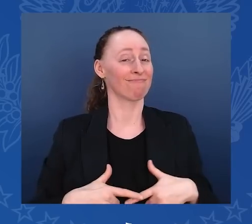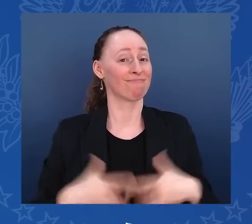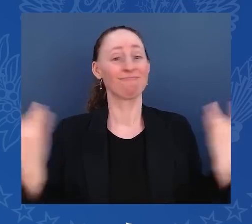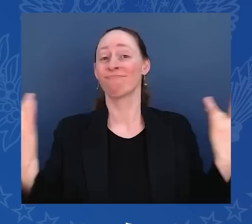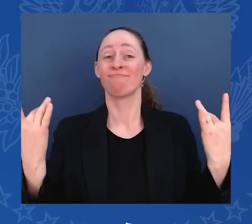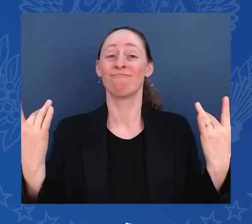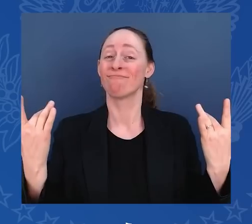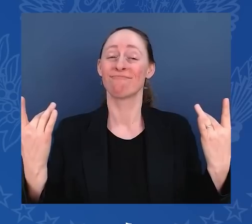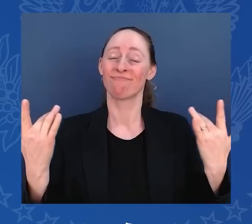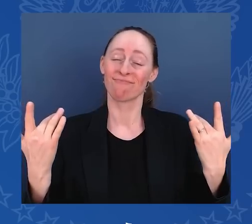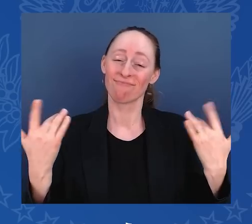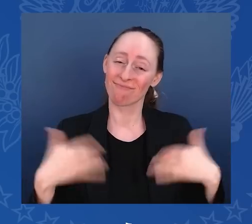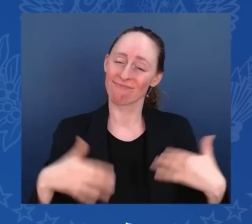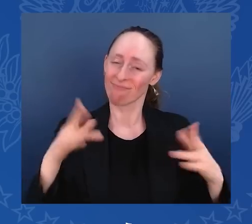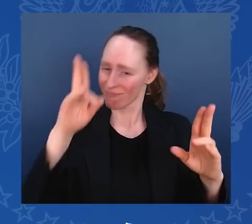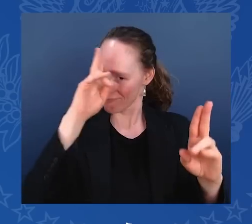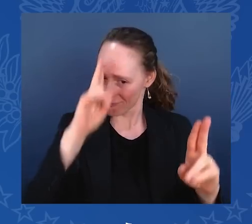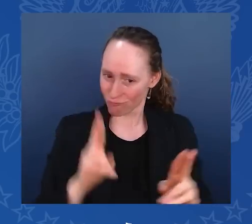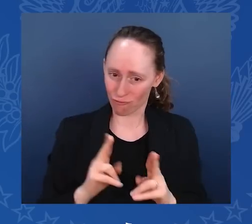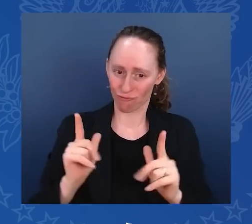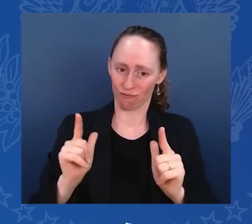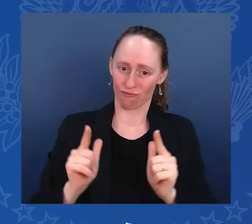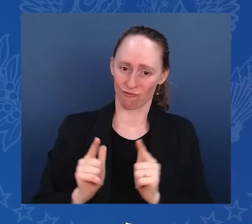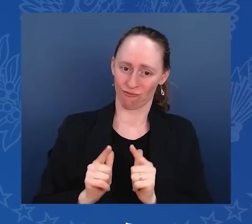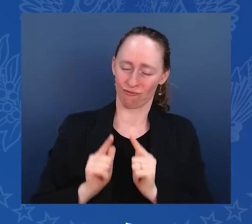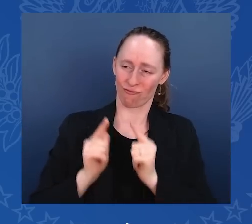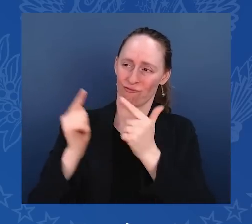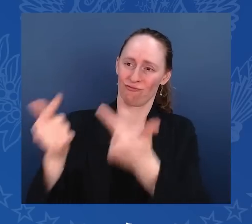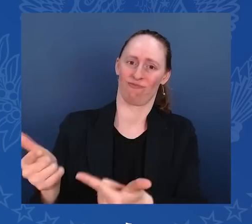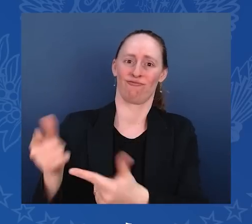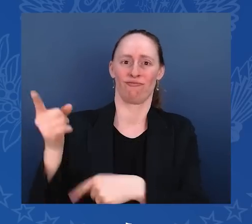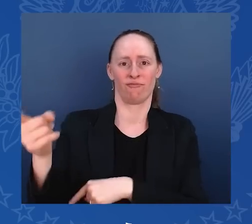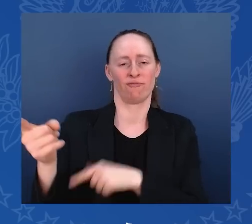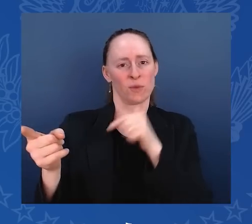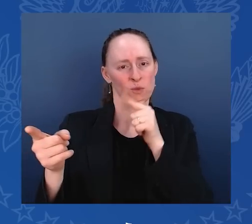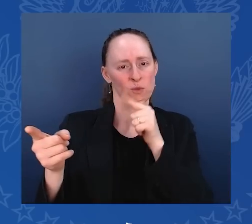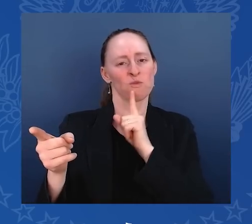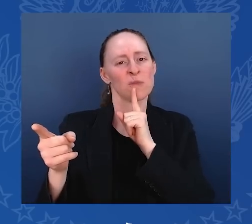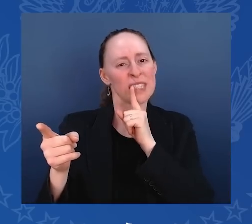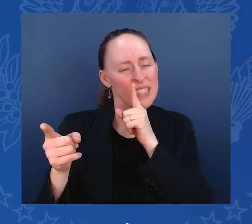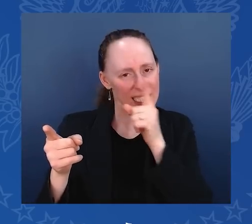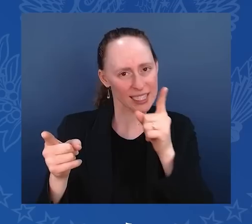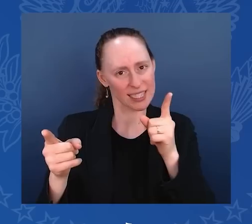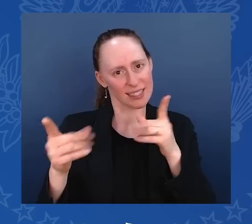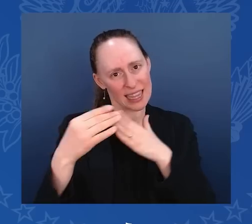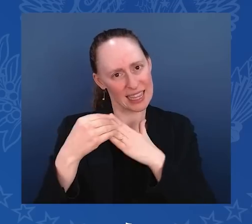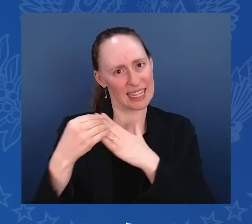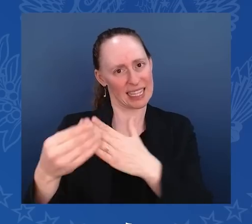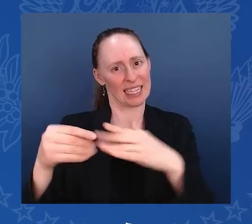to the person who's led the way in this great effort, our president, Joe Biden. Mr. President, what you have done.